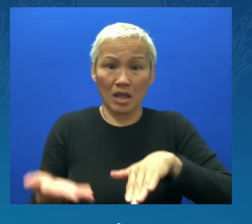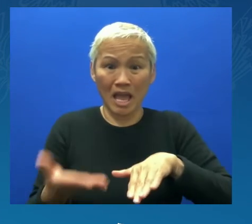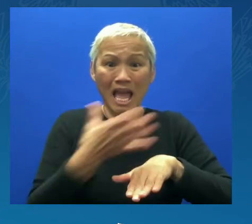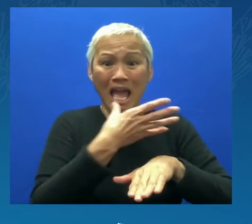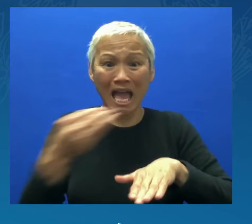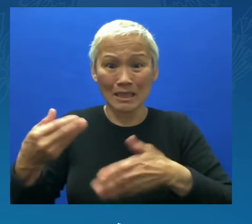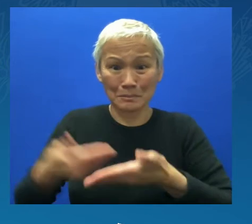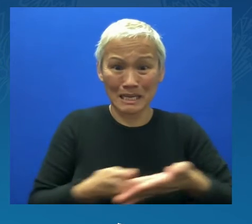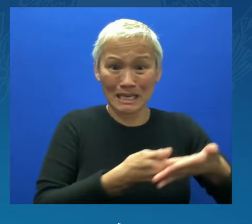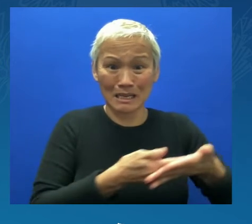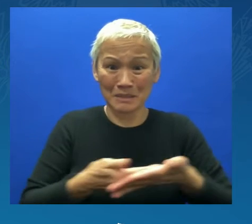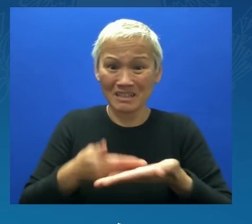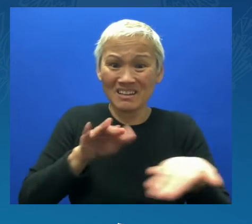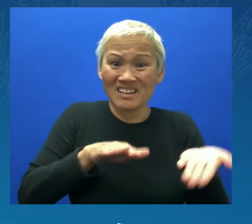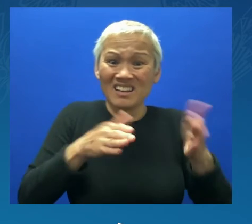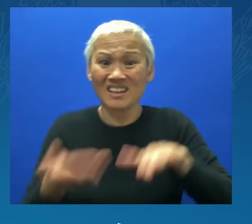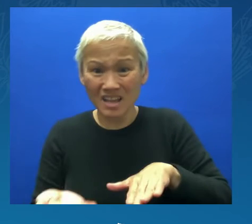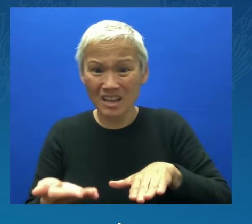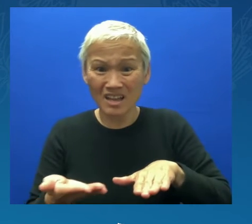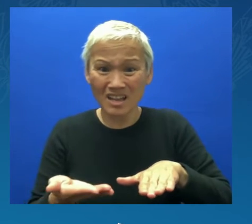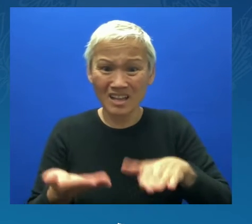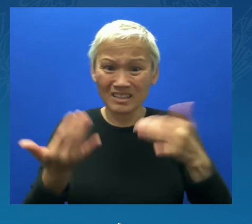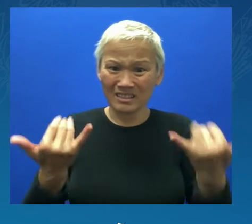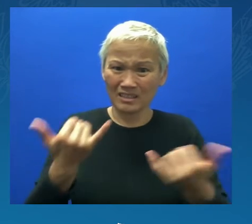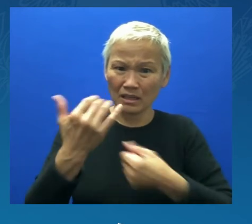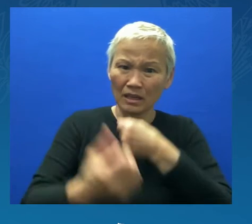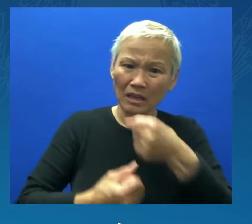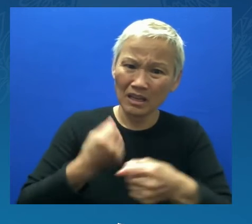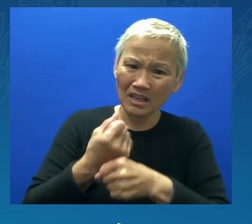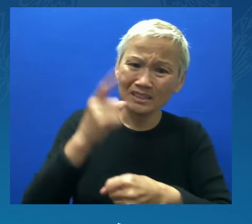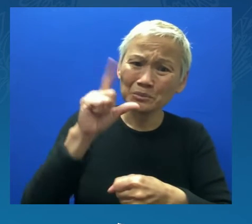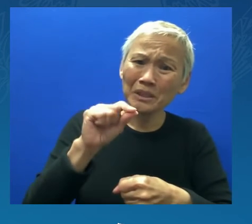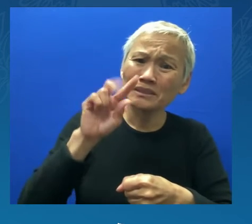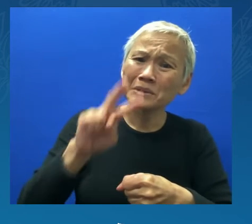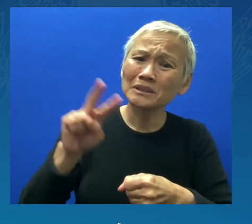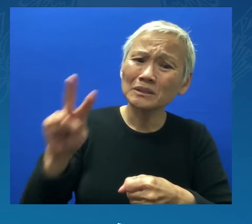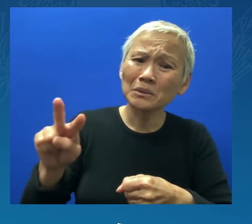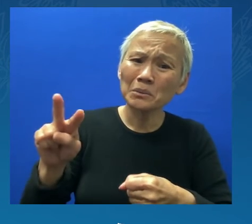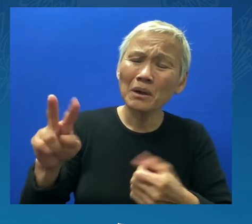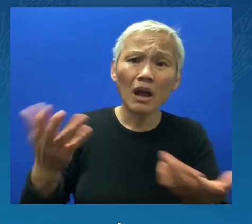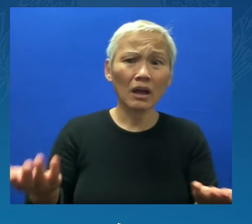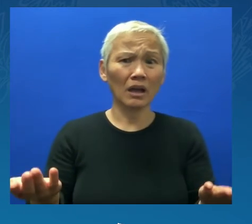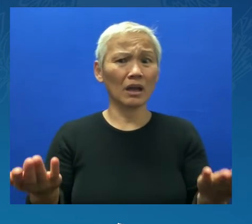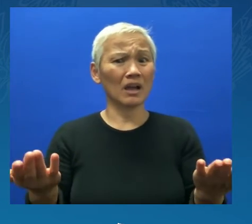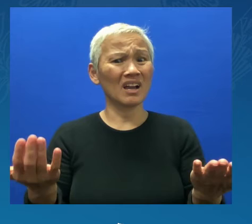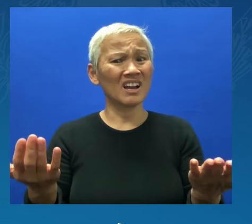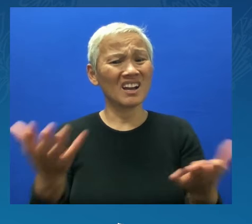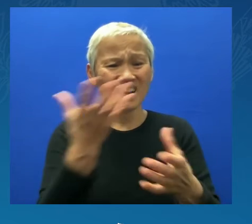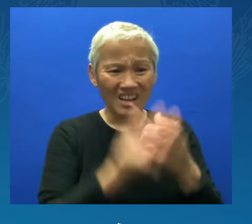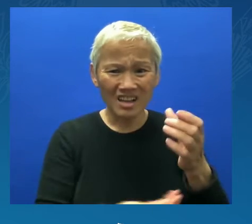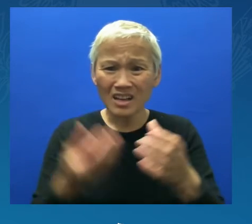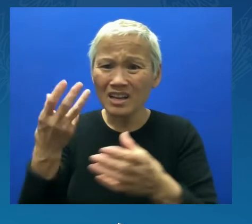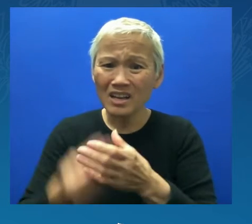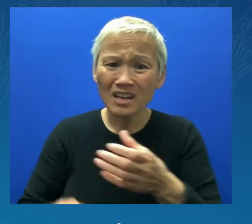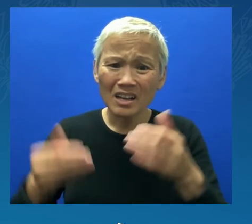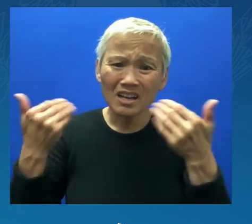So, it's a very real issue, and I would challenge the hypocrisy of some --